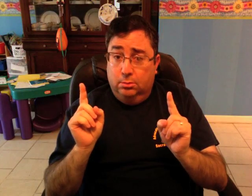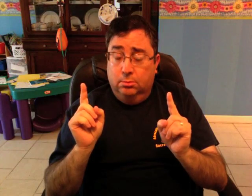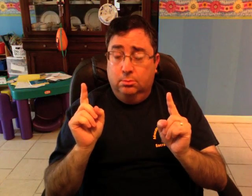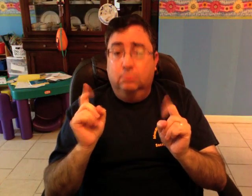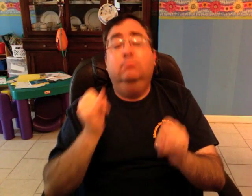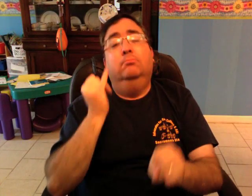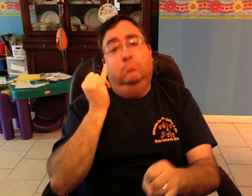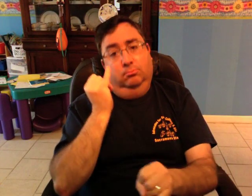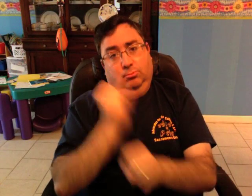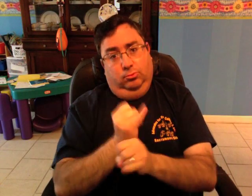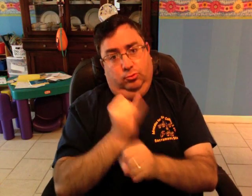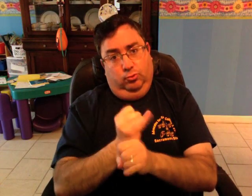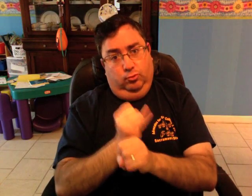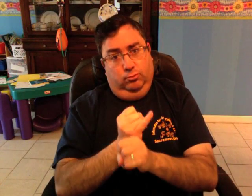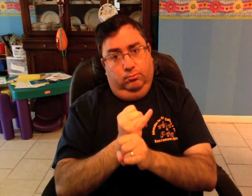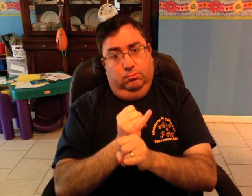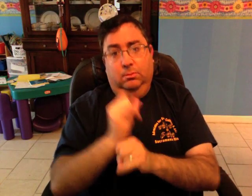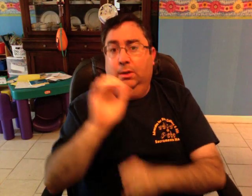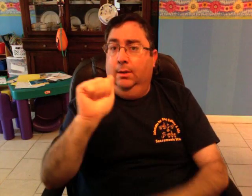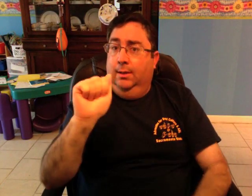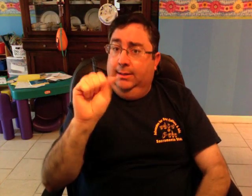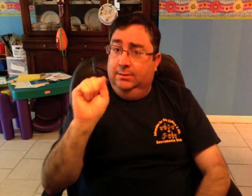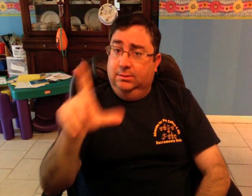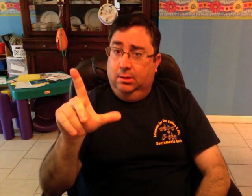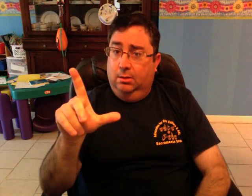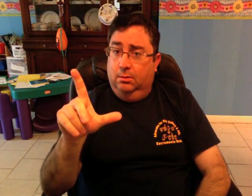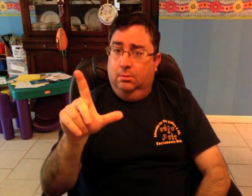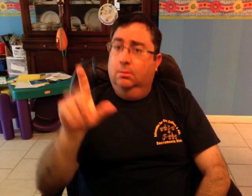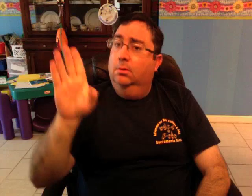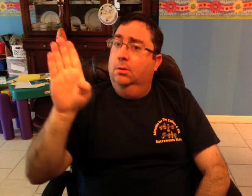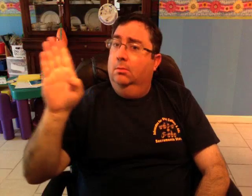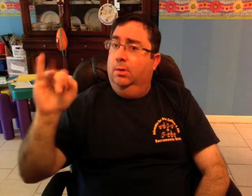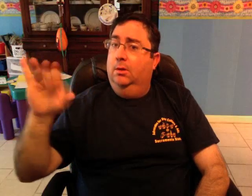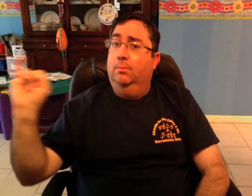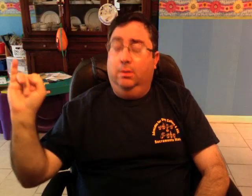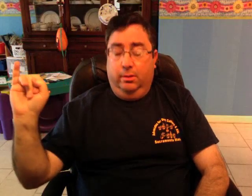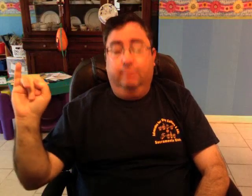Schools for the Deaf, ASL, and Bi/Bi education